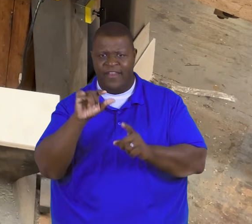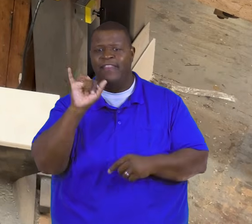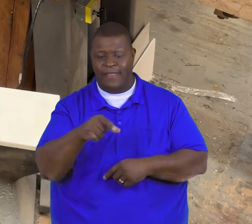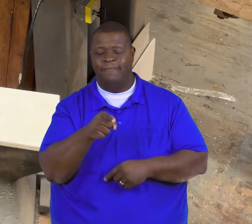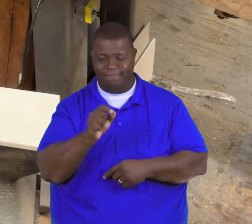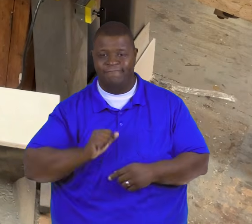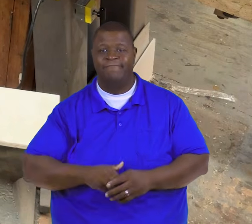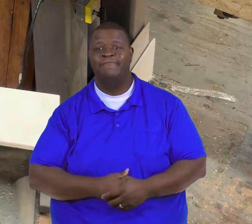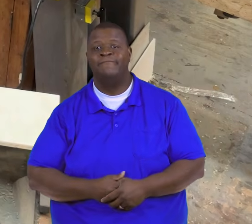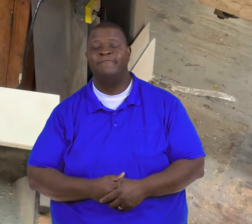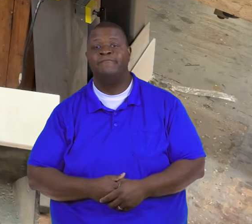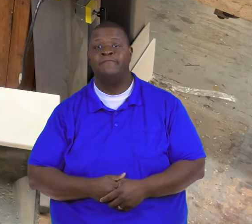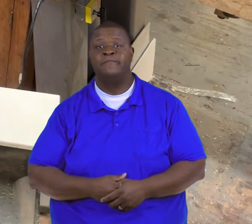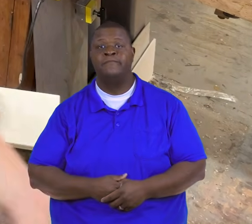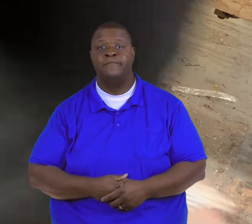There they are. These are the small ones.